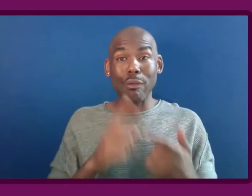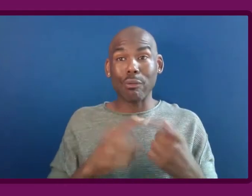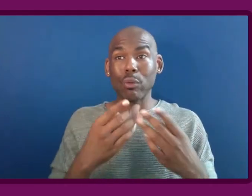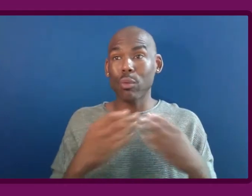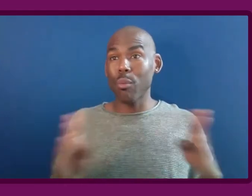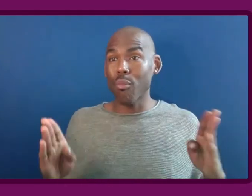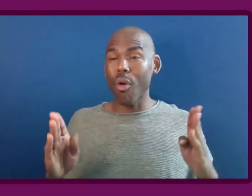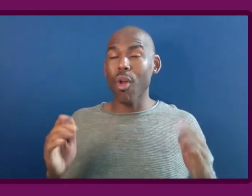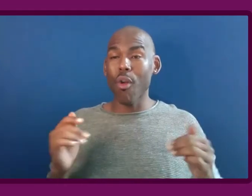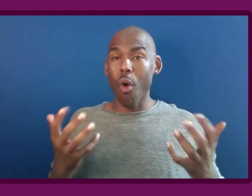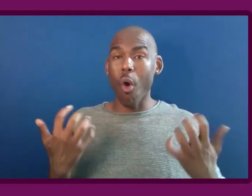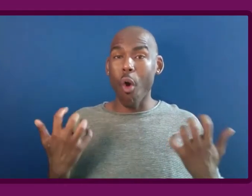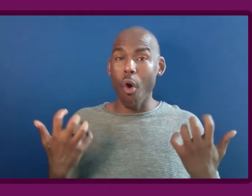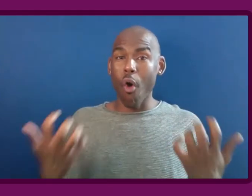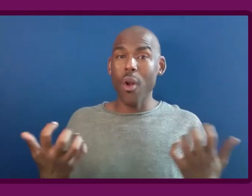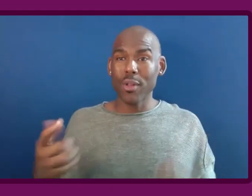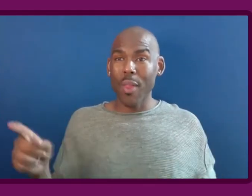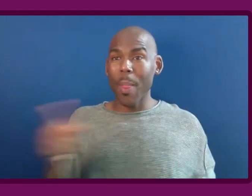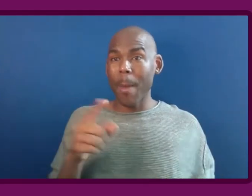broader audience's understanding. At the same time,